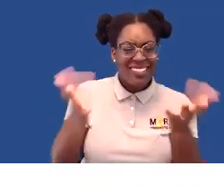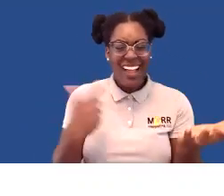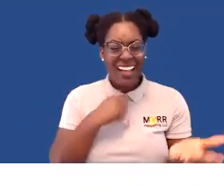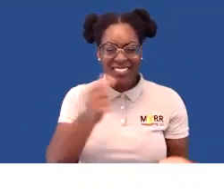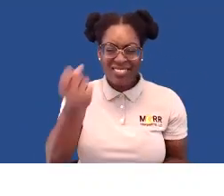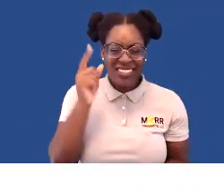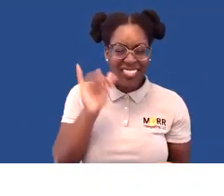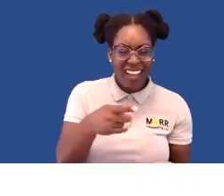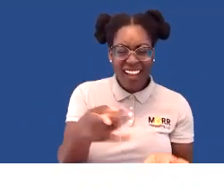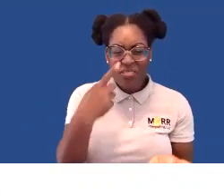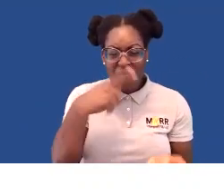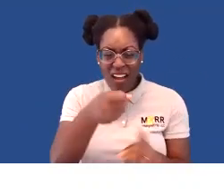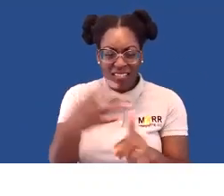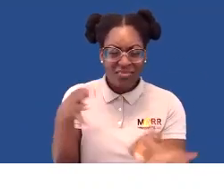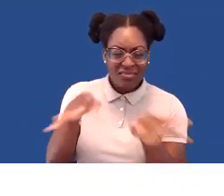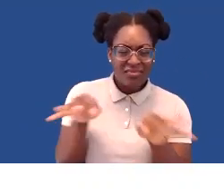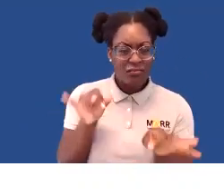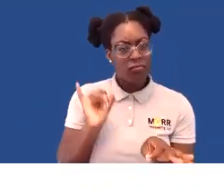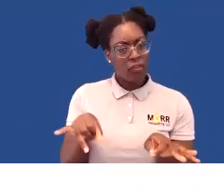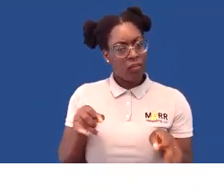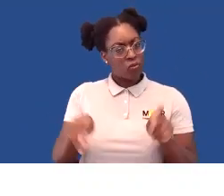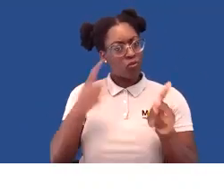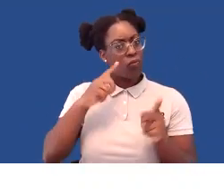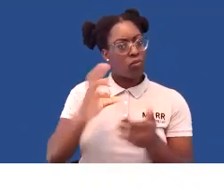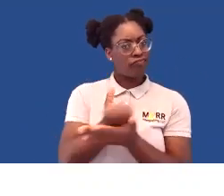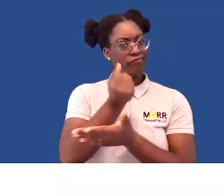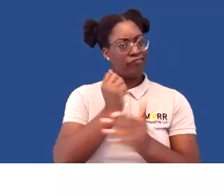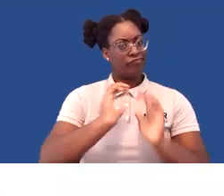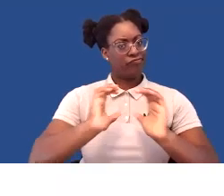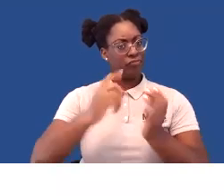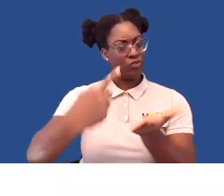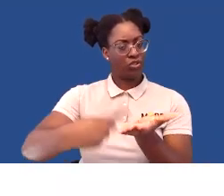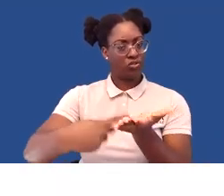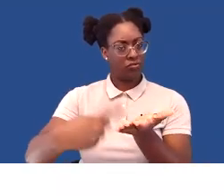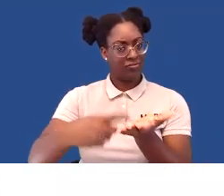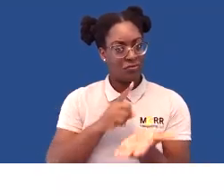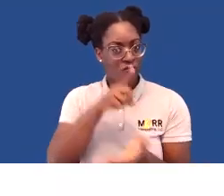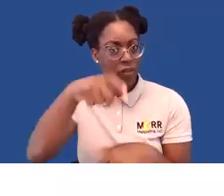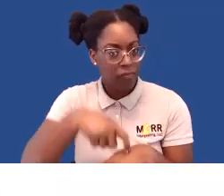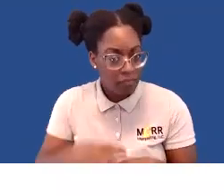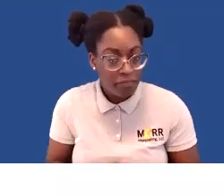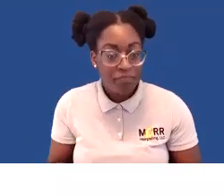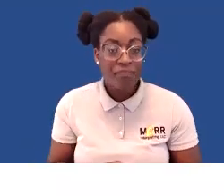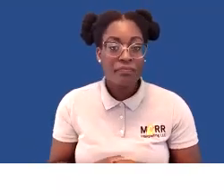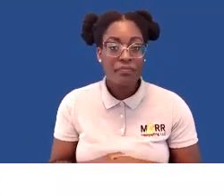And research has linked that to, you know, being really helpful for English language learners